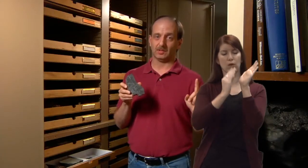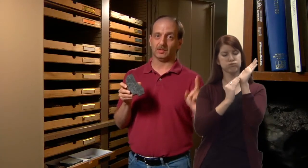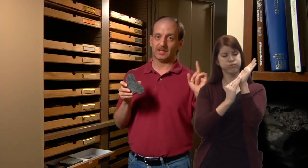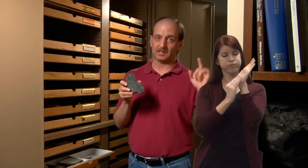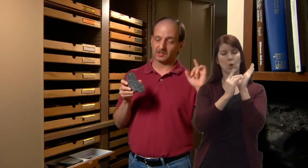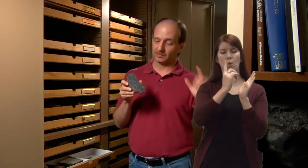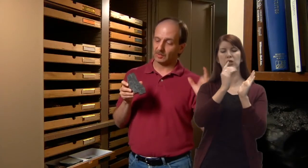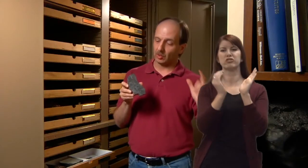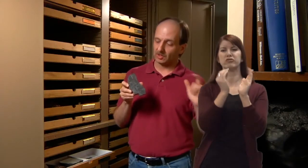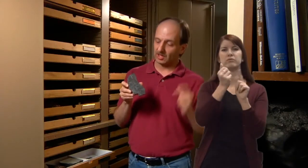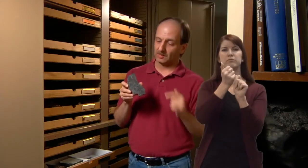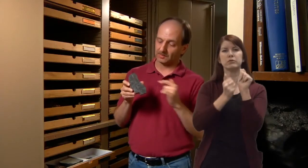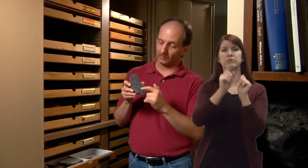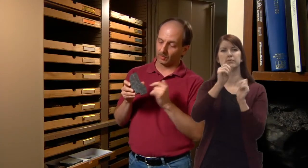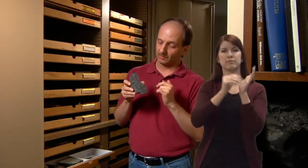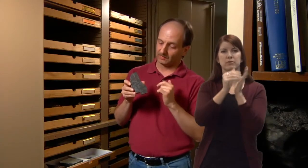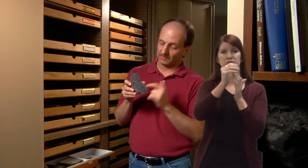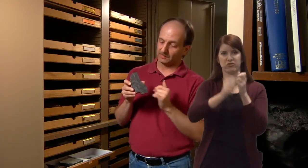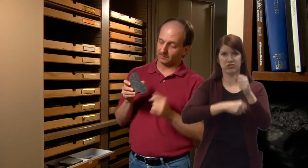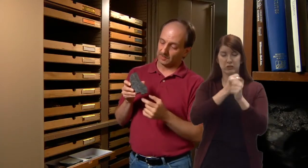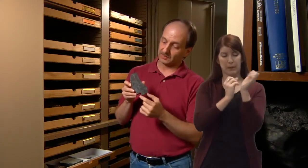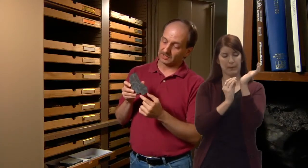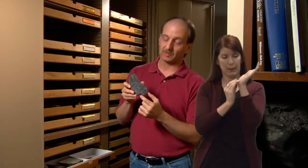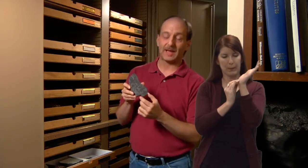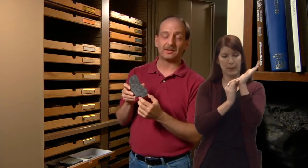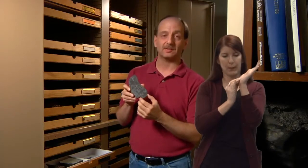So it takes an extremely long time to form this particular pattern.